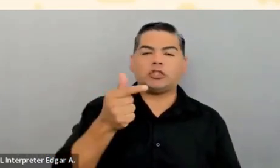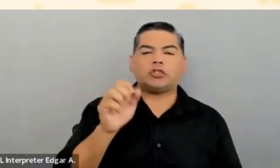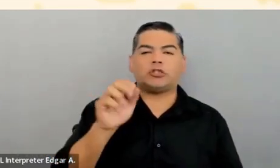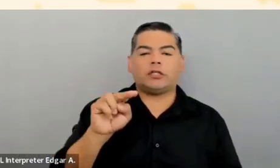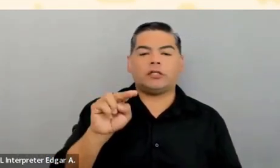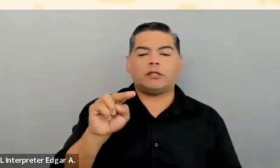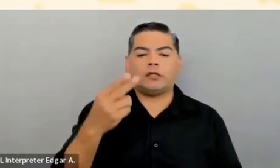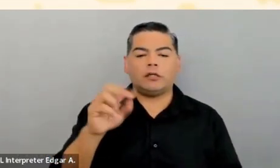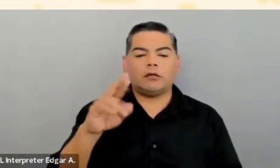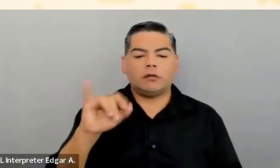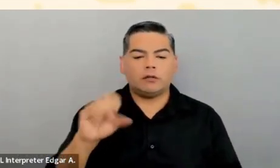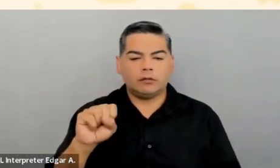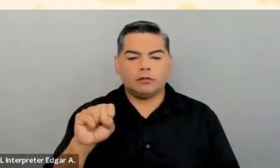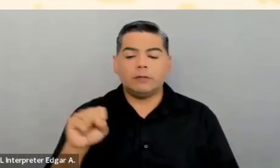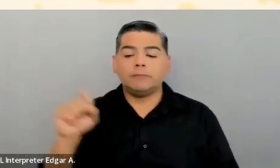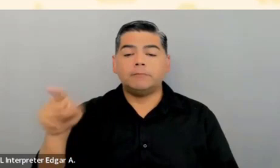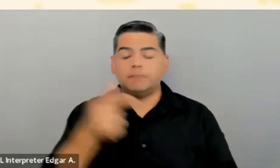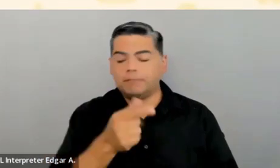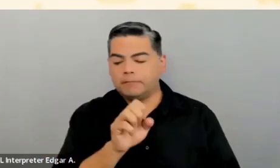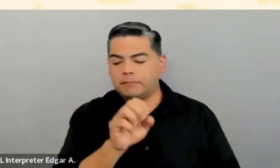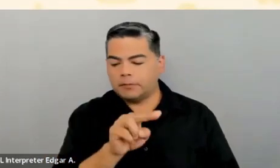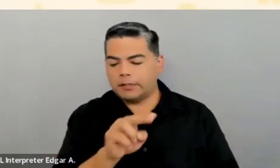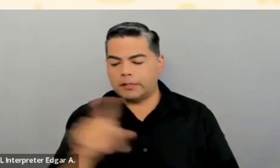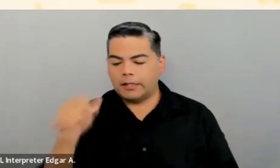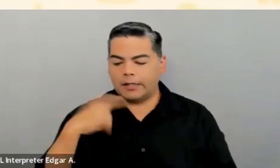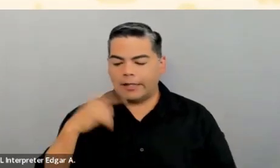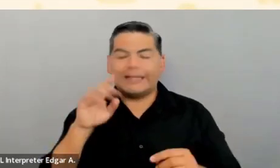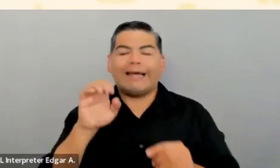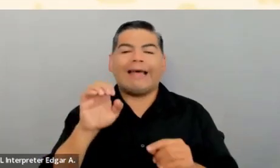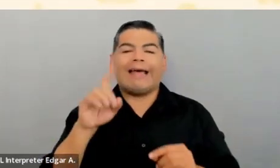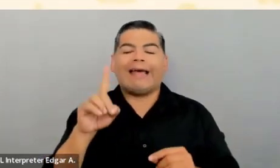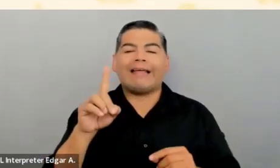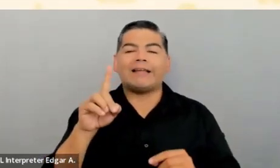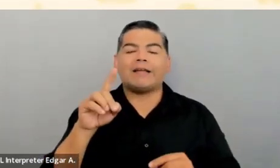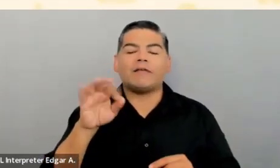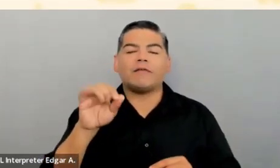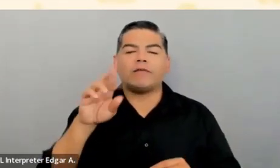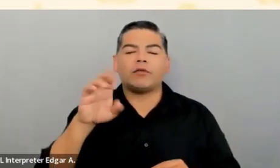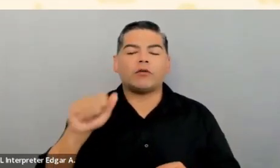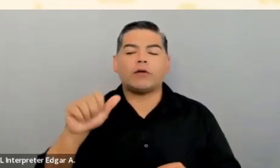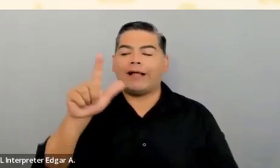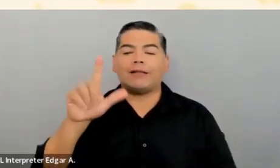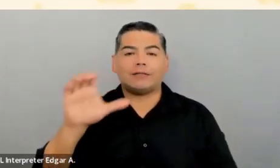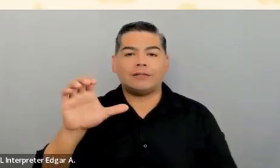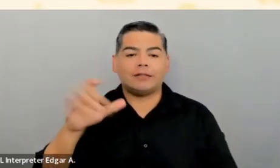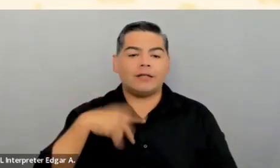Gen is the owner at FIRA LLC, a developer of the easy A11Y guide